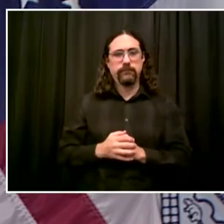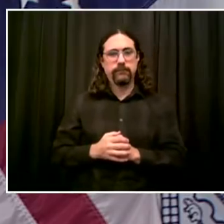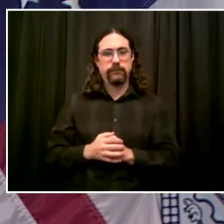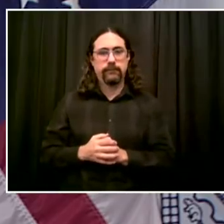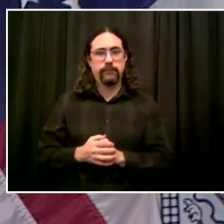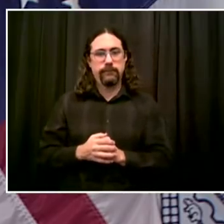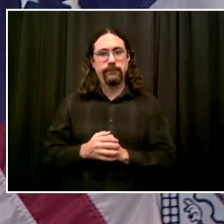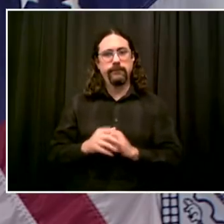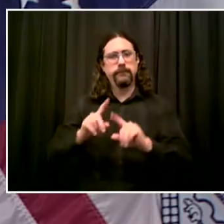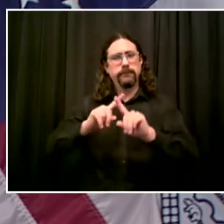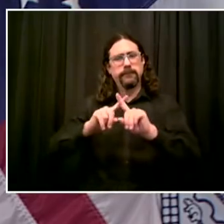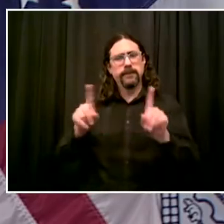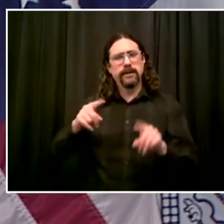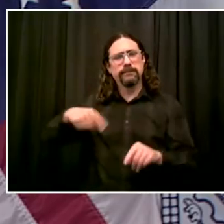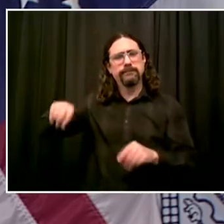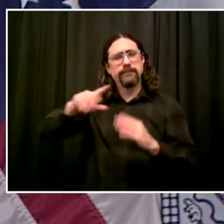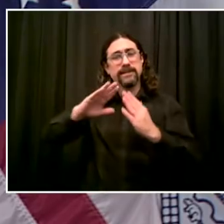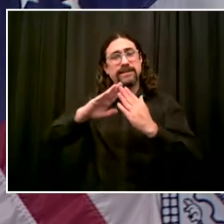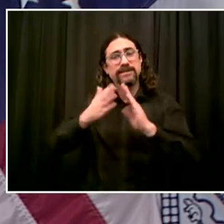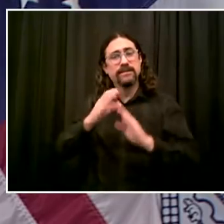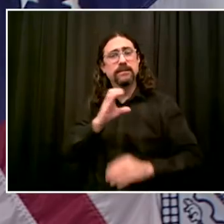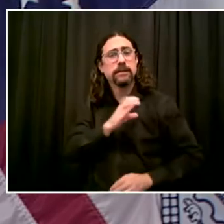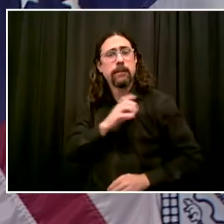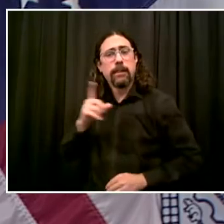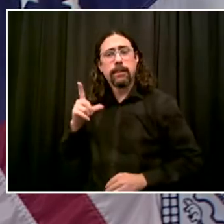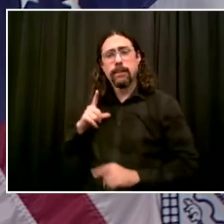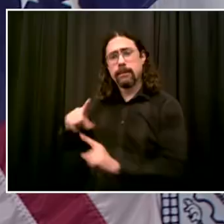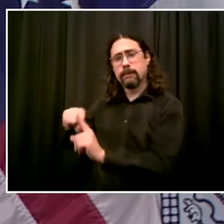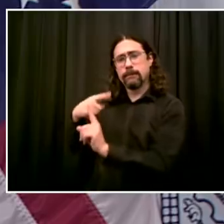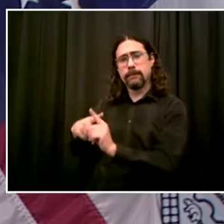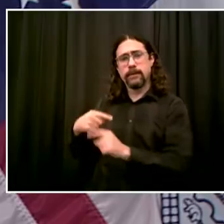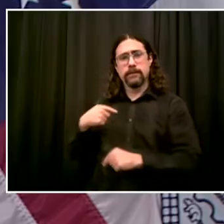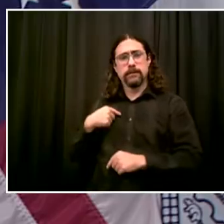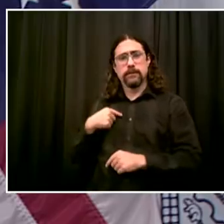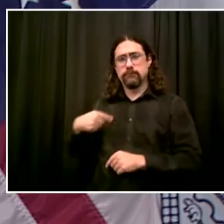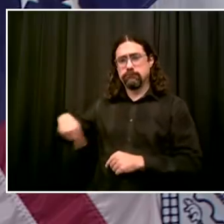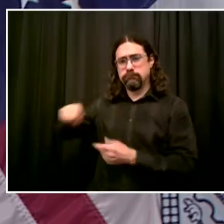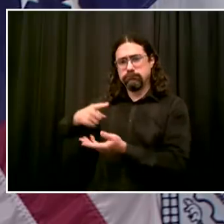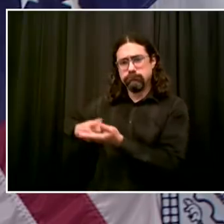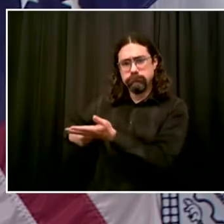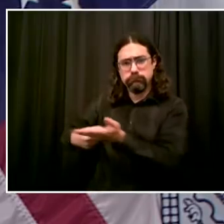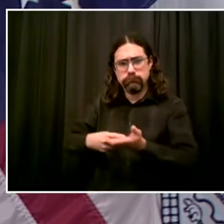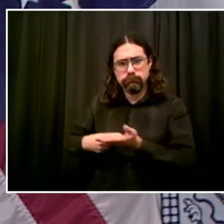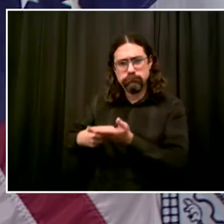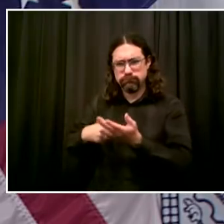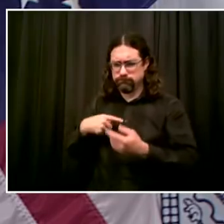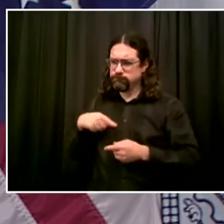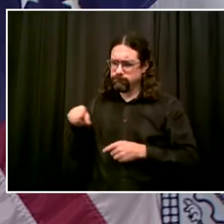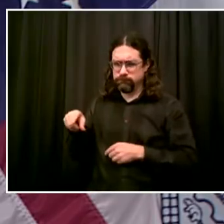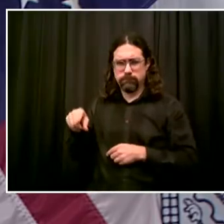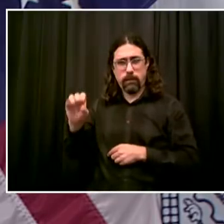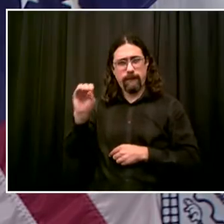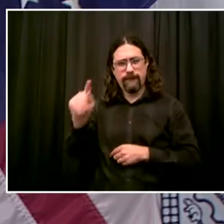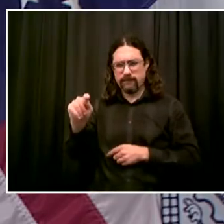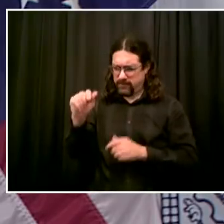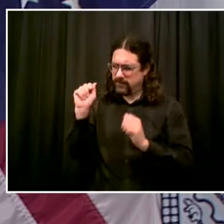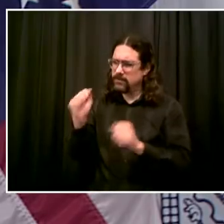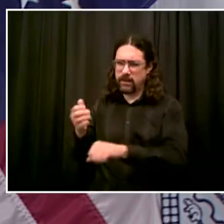WITH THE SPEAKER OF THE COUNCIL. WE CN ADO BETTER